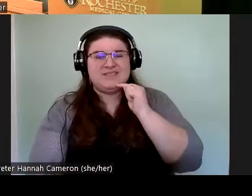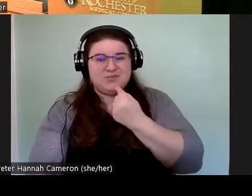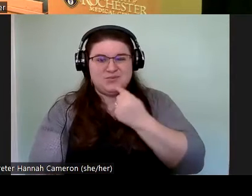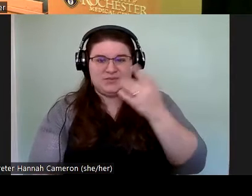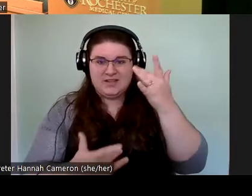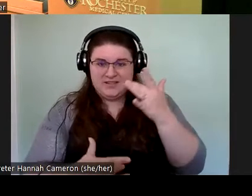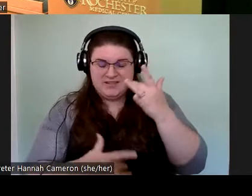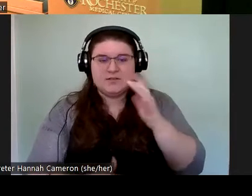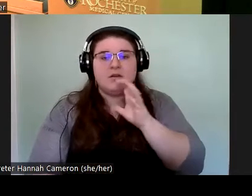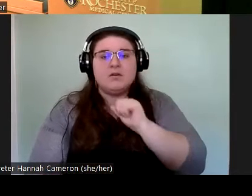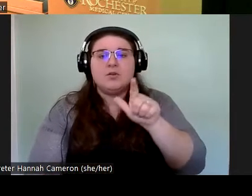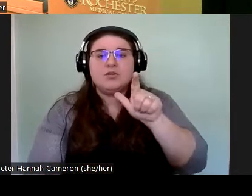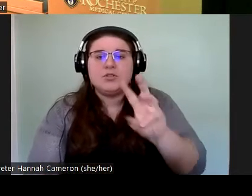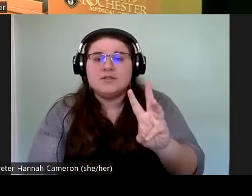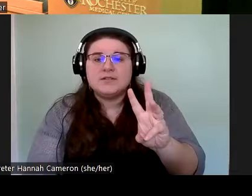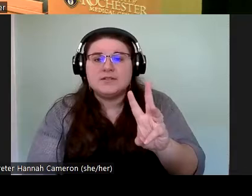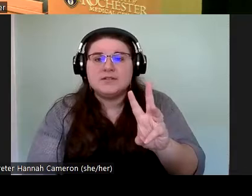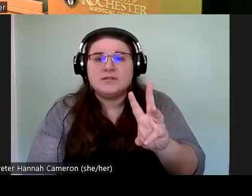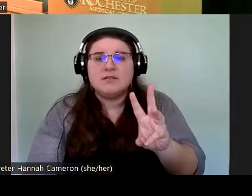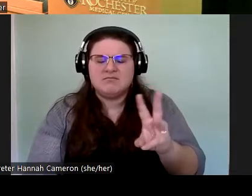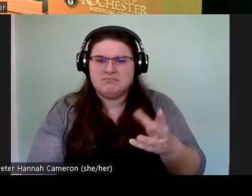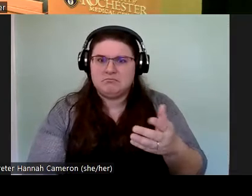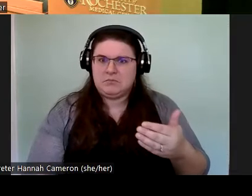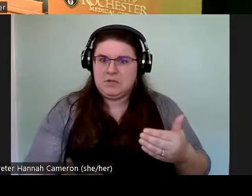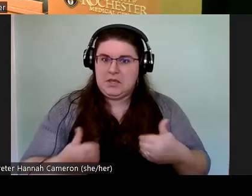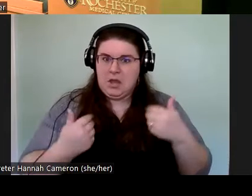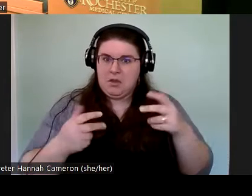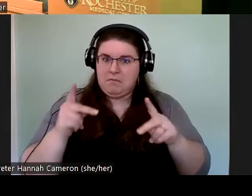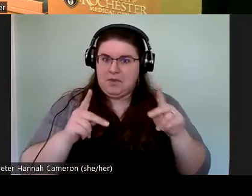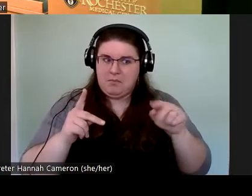young people know actually how to continue to be a friend with someone who exper experienced